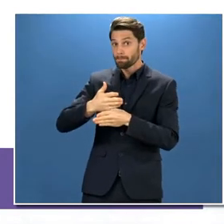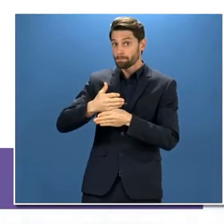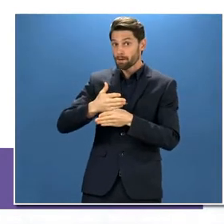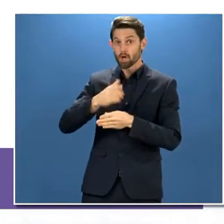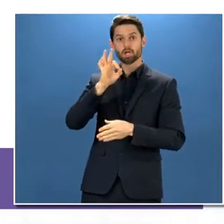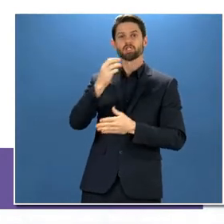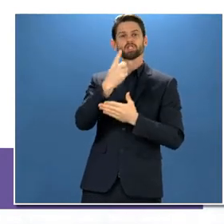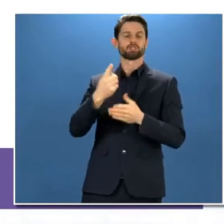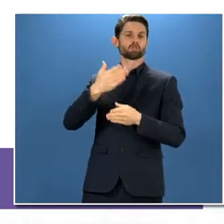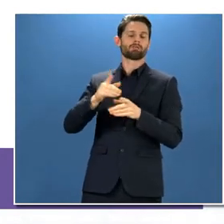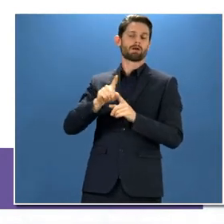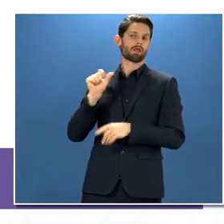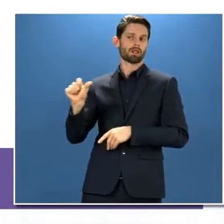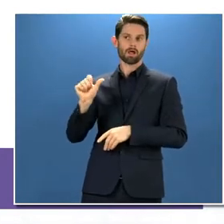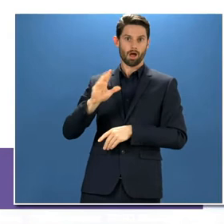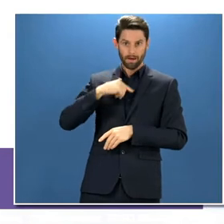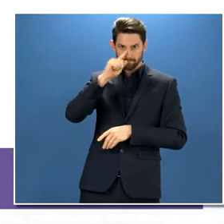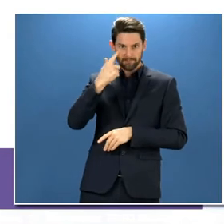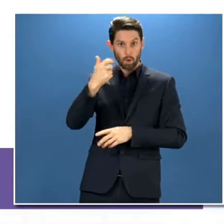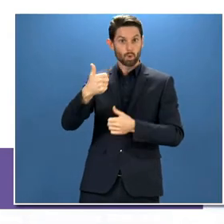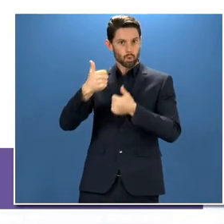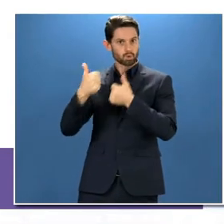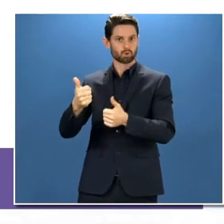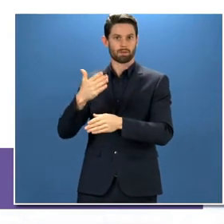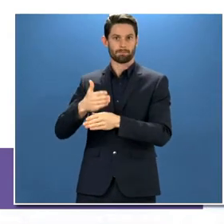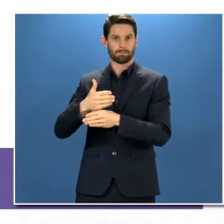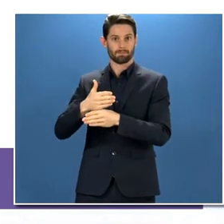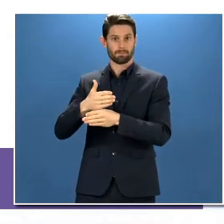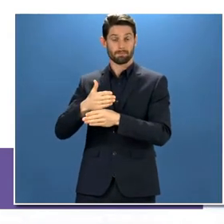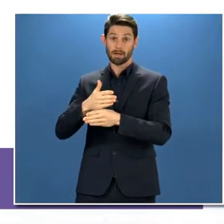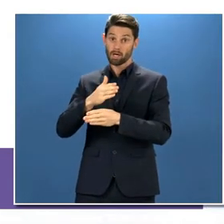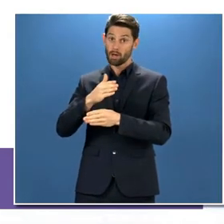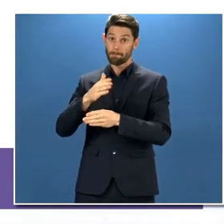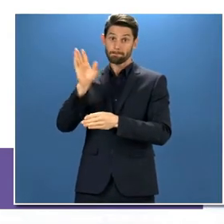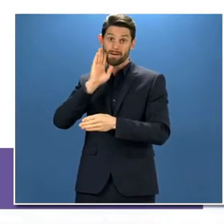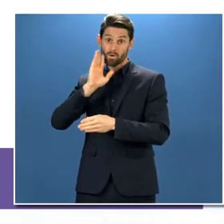That requires time to set up, but the most primarily important thing for